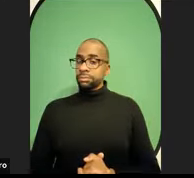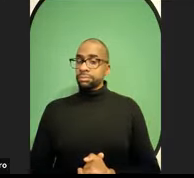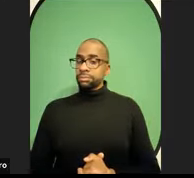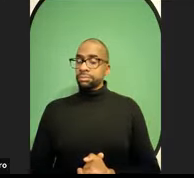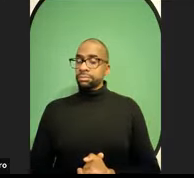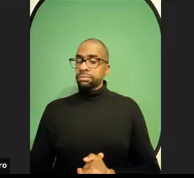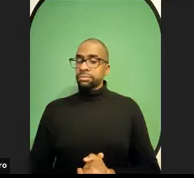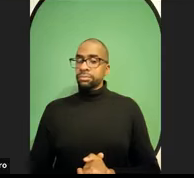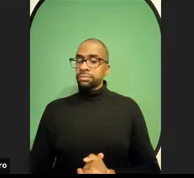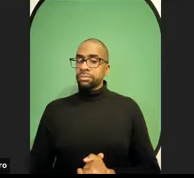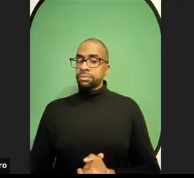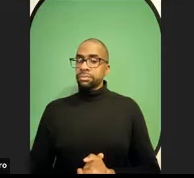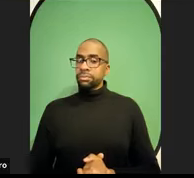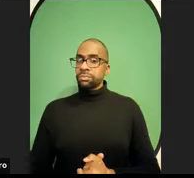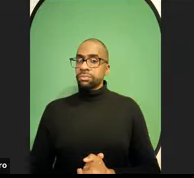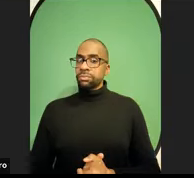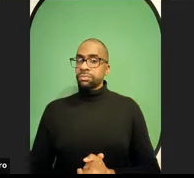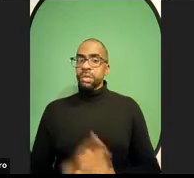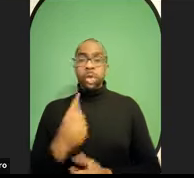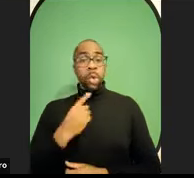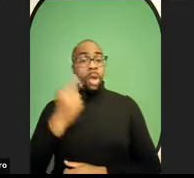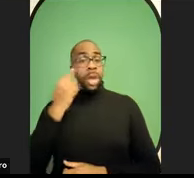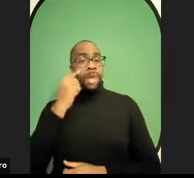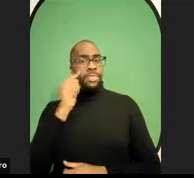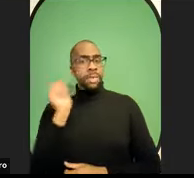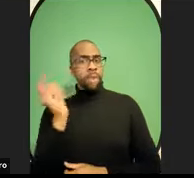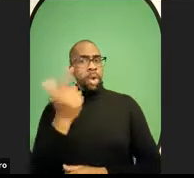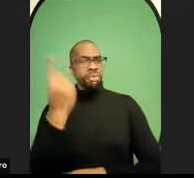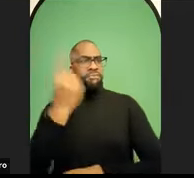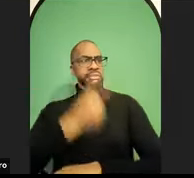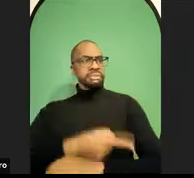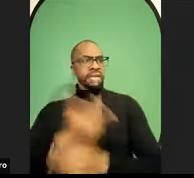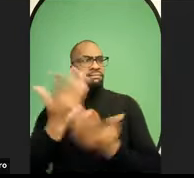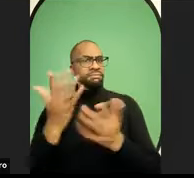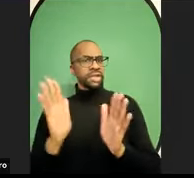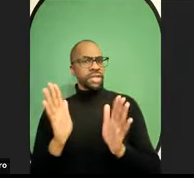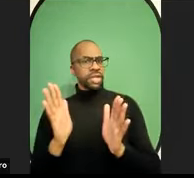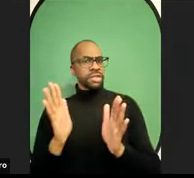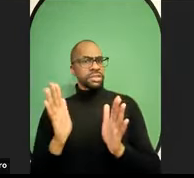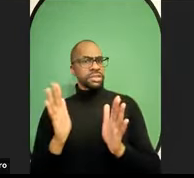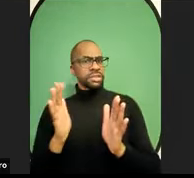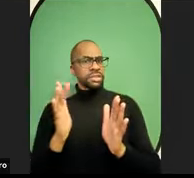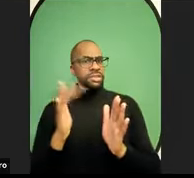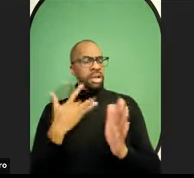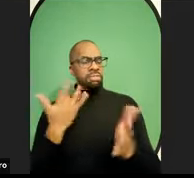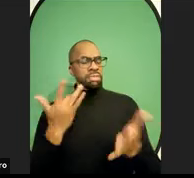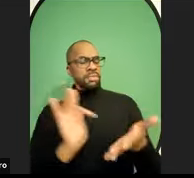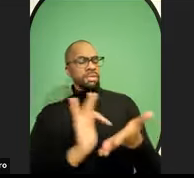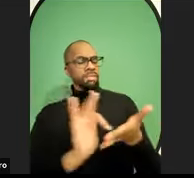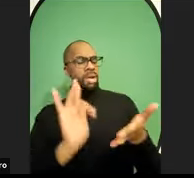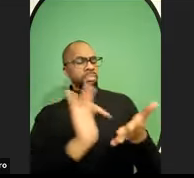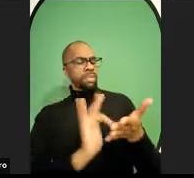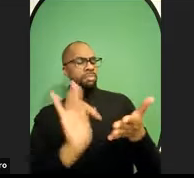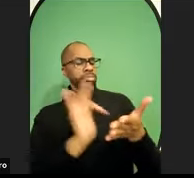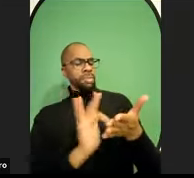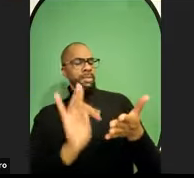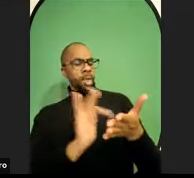school day. There is. there There, I think all of the dates of past to be to be honest and look of past to be to be honest I'm